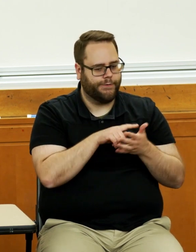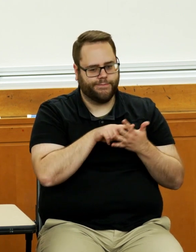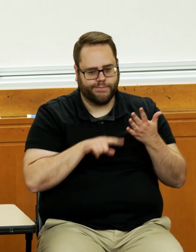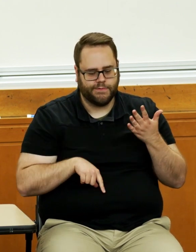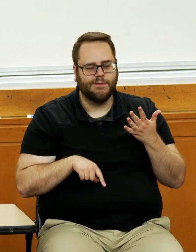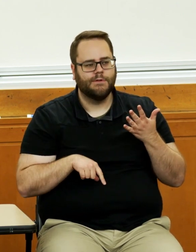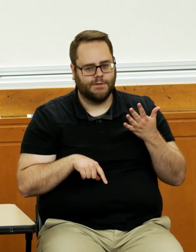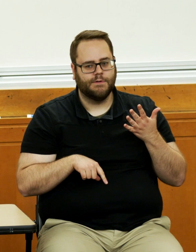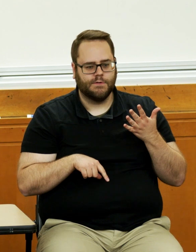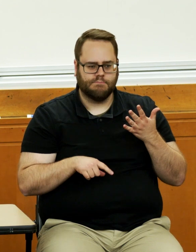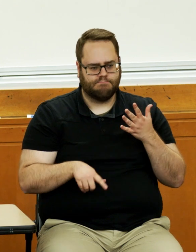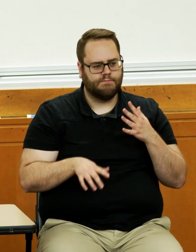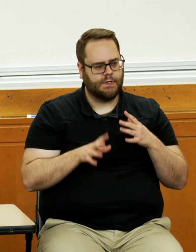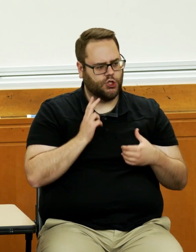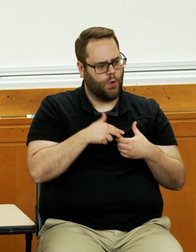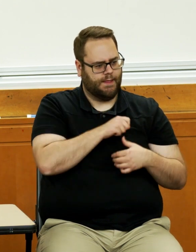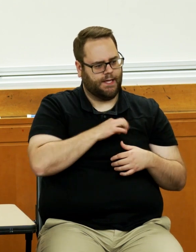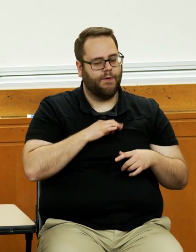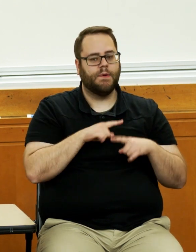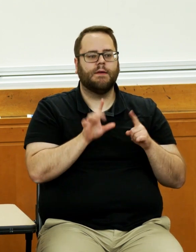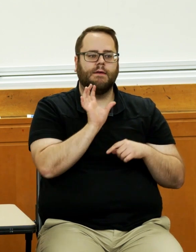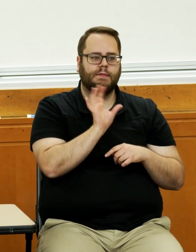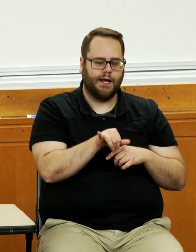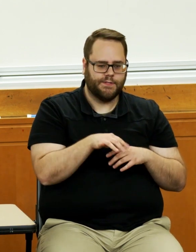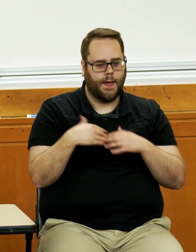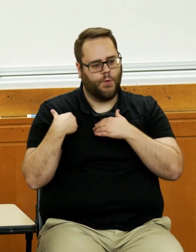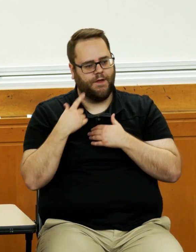on the staff.” But then, of course, that's an additional burden on them as they're trying to